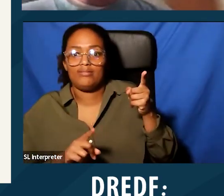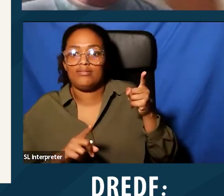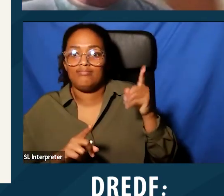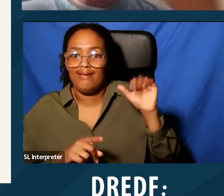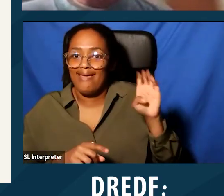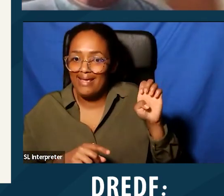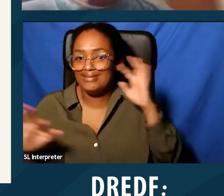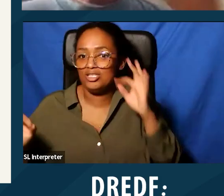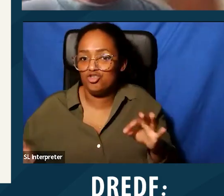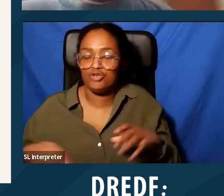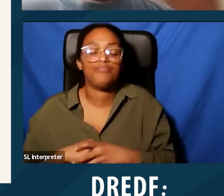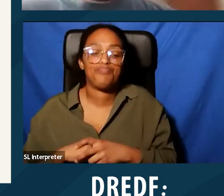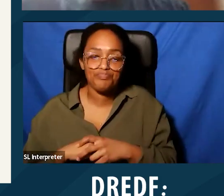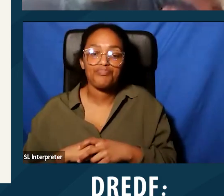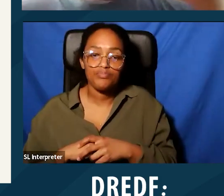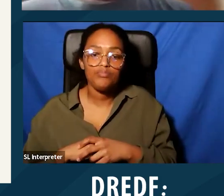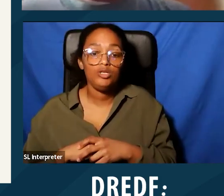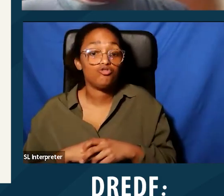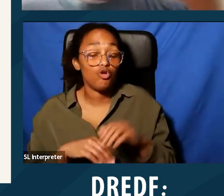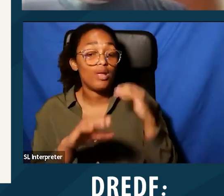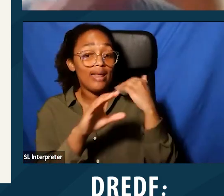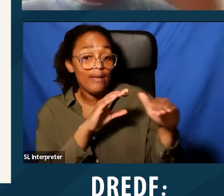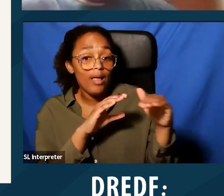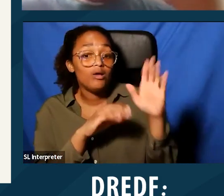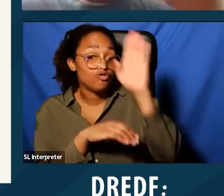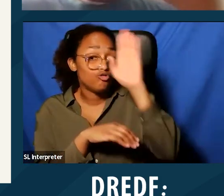Likewise, you can put the reverse in, if you have a friend, like a Governor